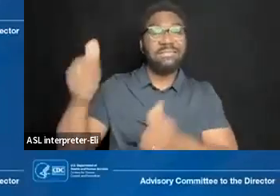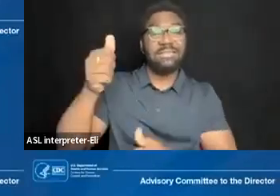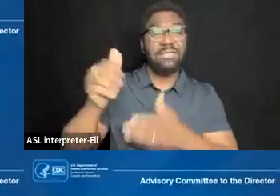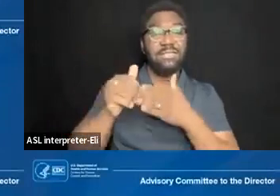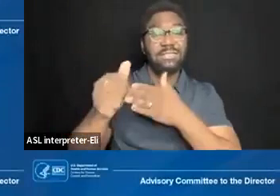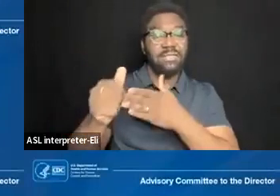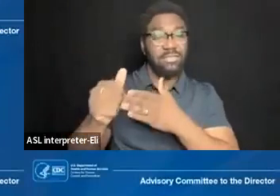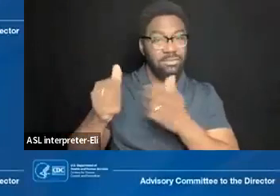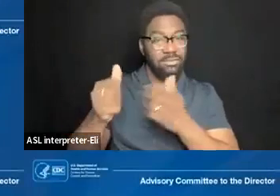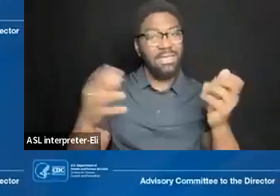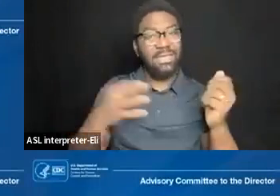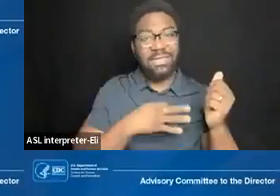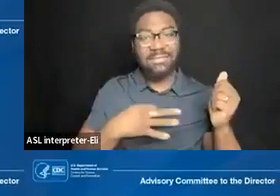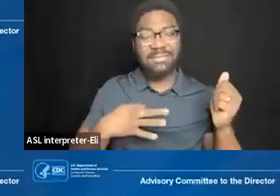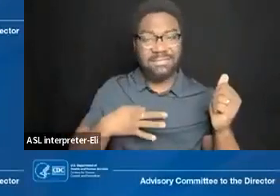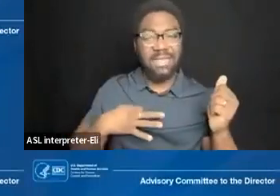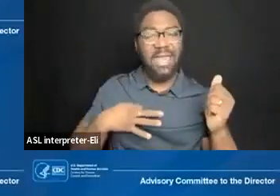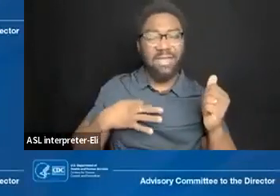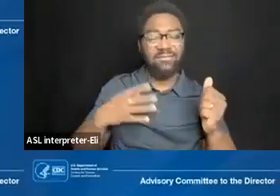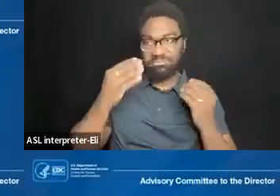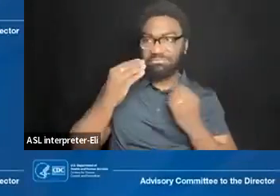through 10 strike teams focused on public health data,